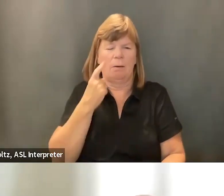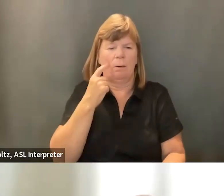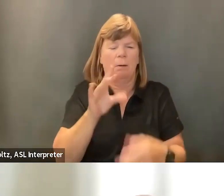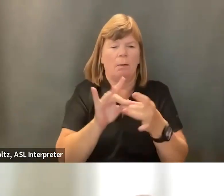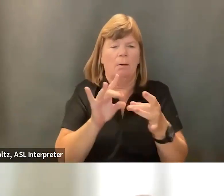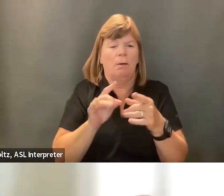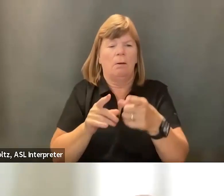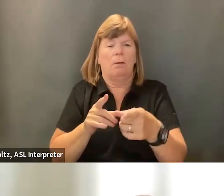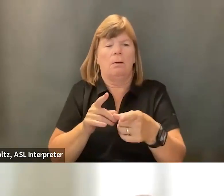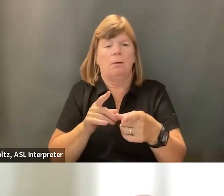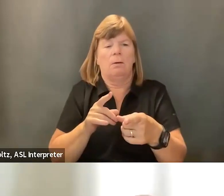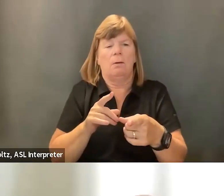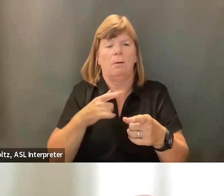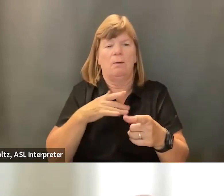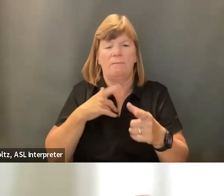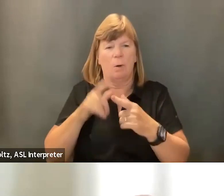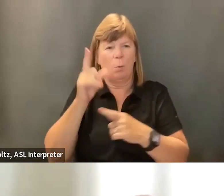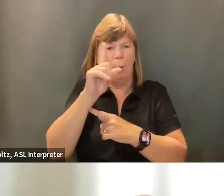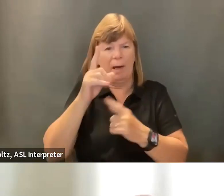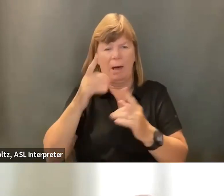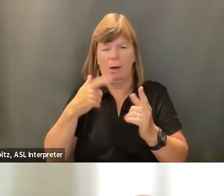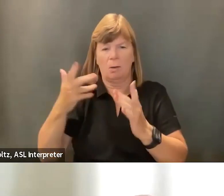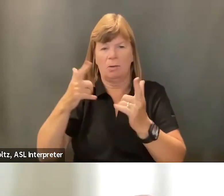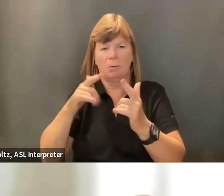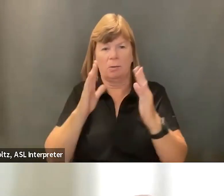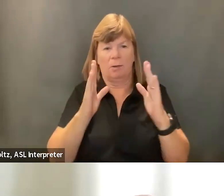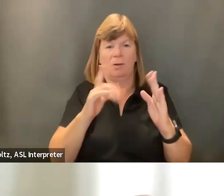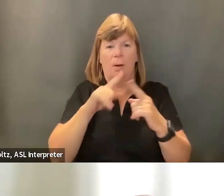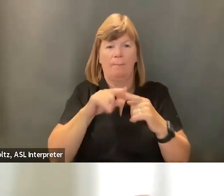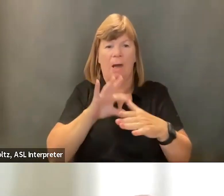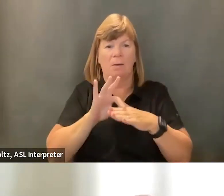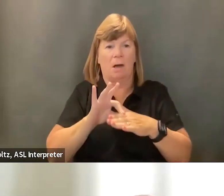um is the pendulum swinging too far in the content-rich select direction and losing